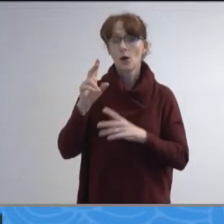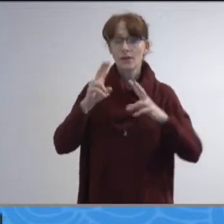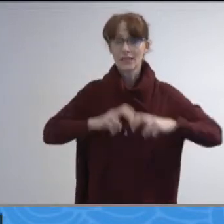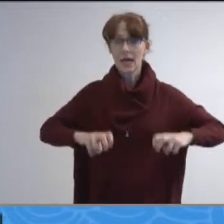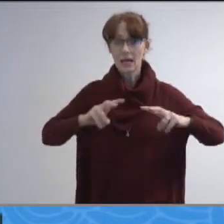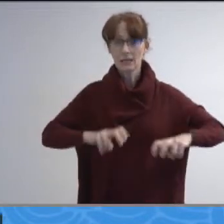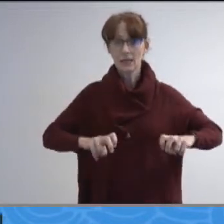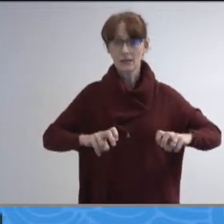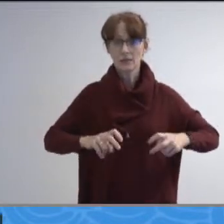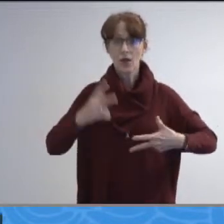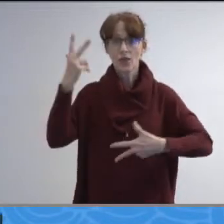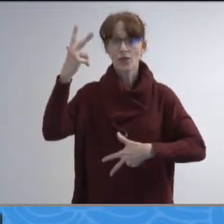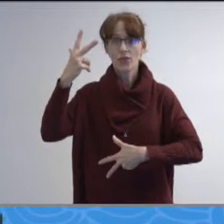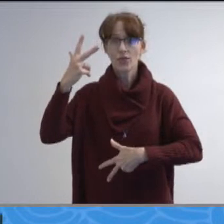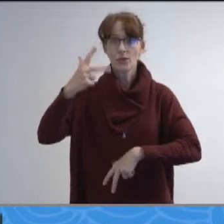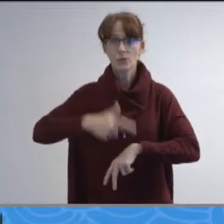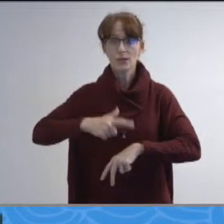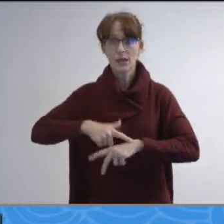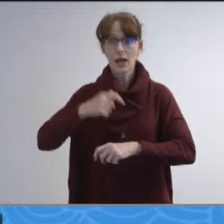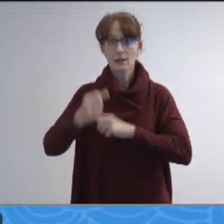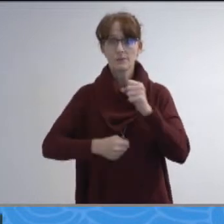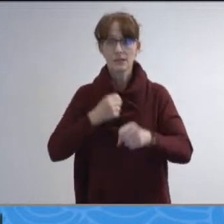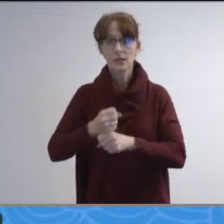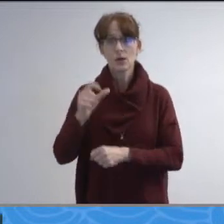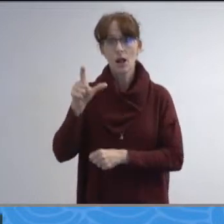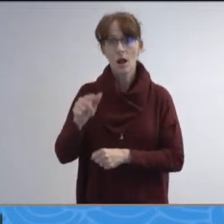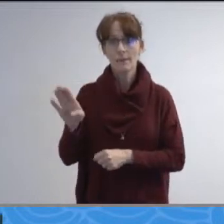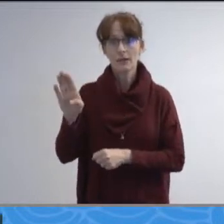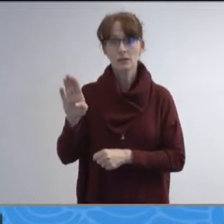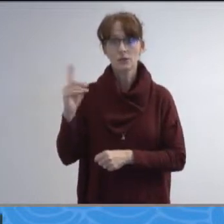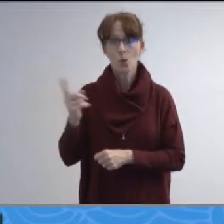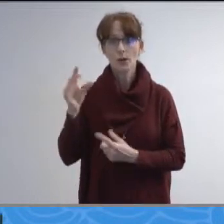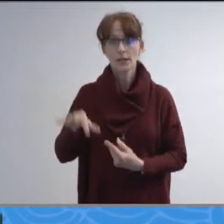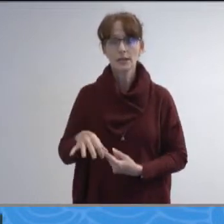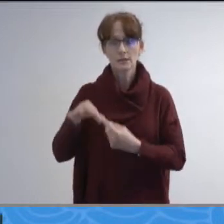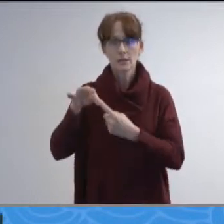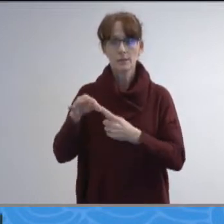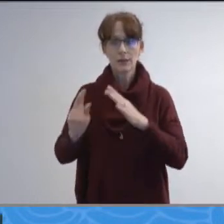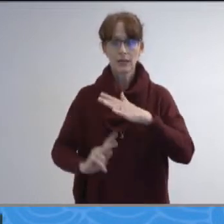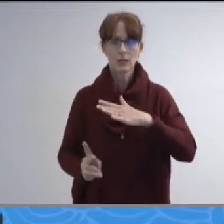that we give three times a year in Long Beach. The only exception to that is the kindergarten students